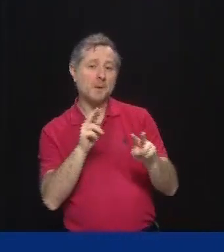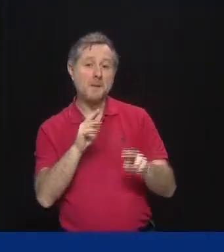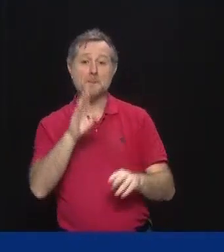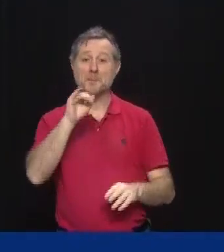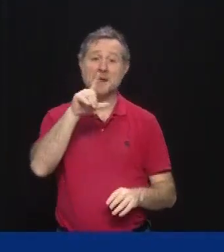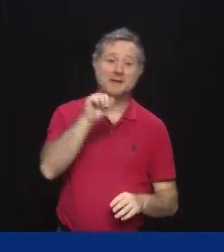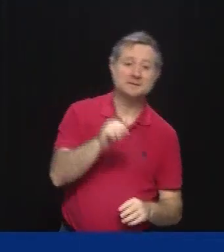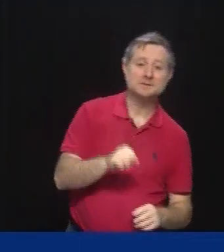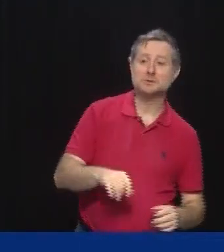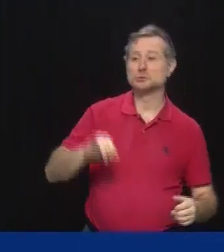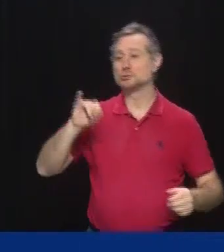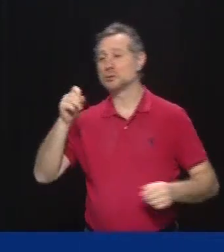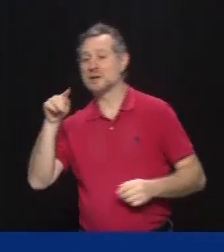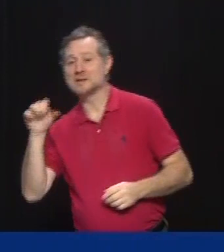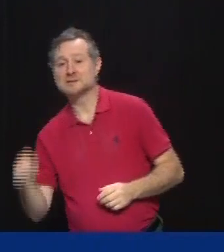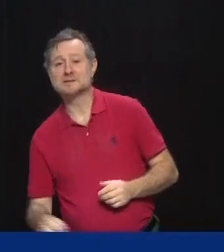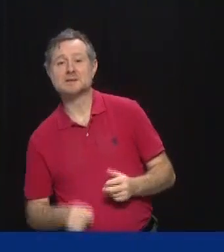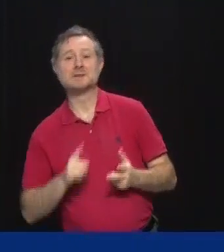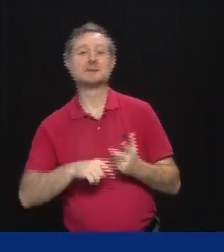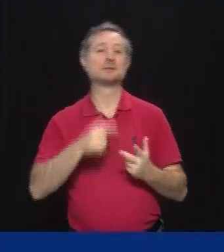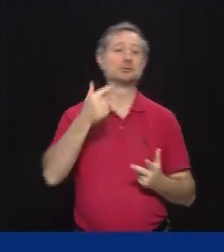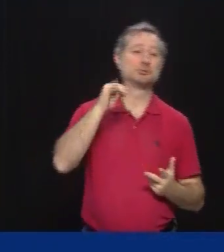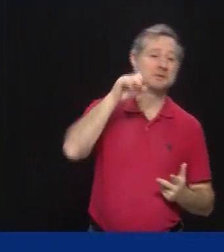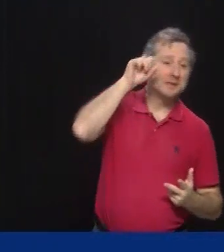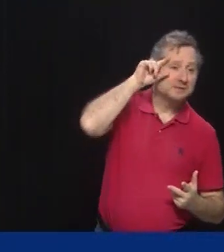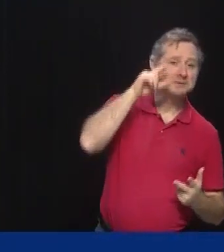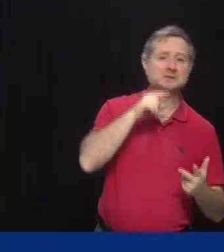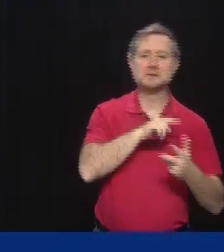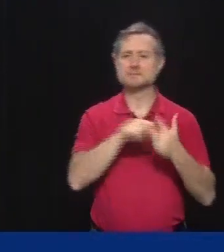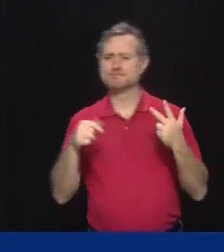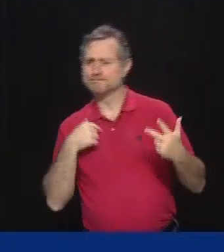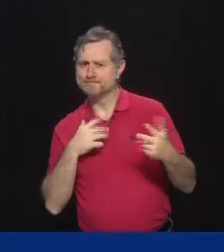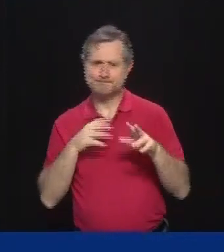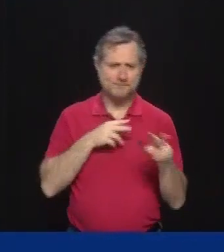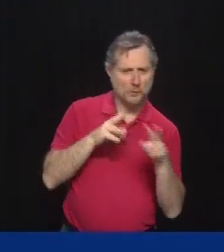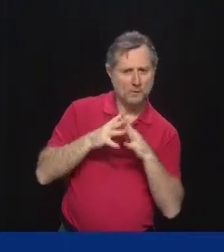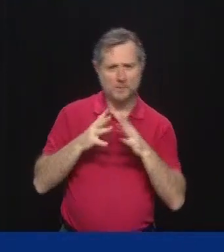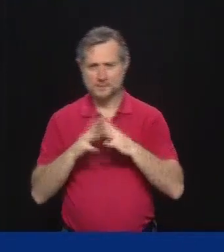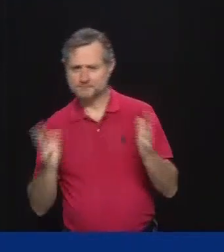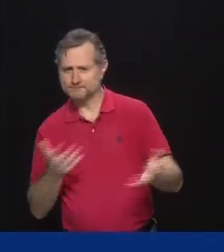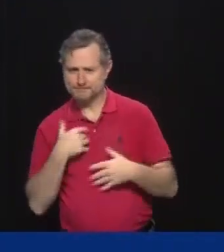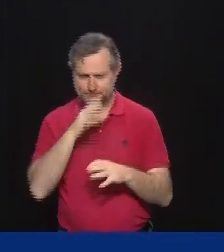BE HAPPY WITH THAT. I LOOK FORWARD TO SEEING THE JETS AND BILLS PLAYING SOON.